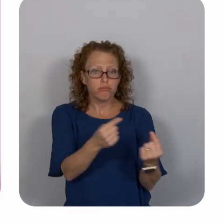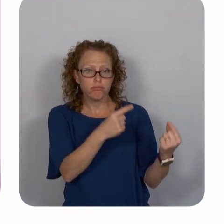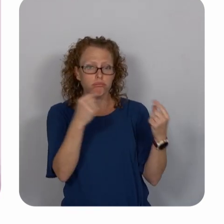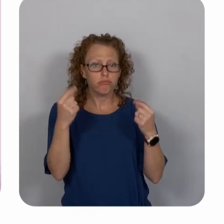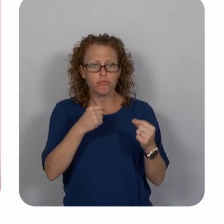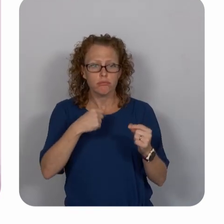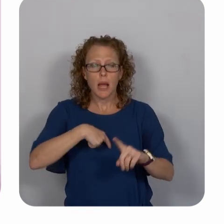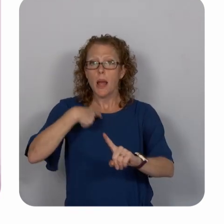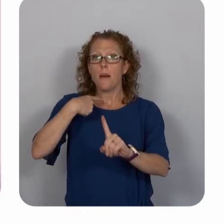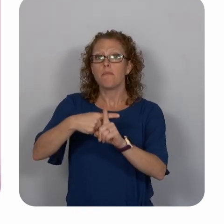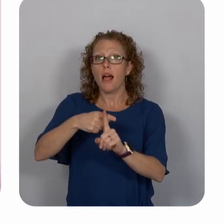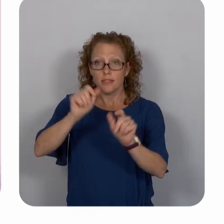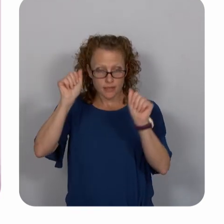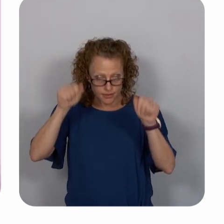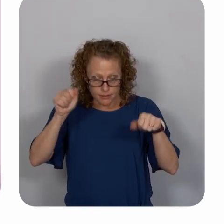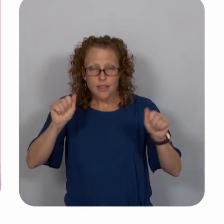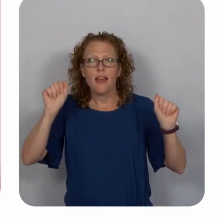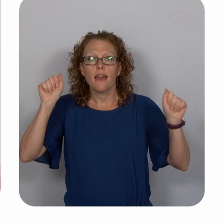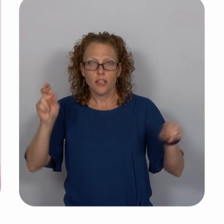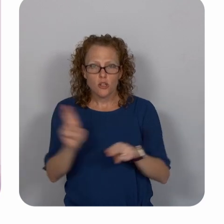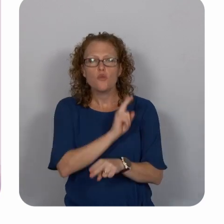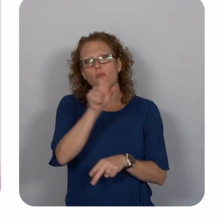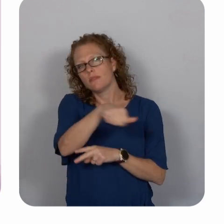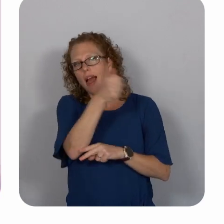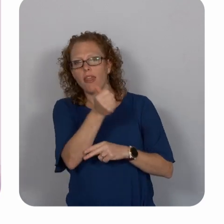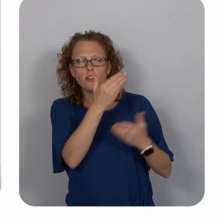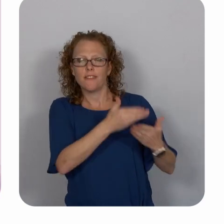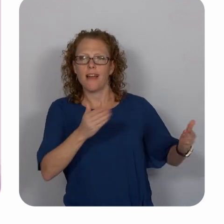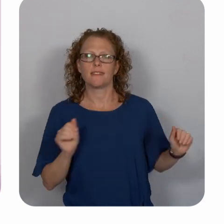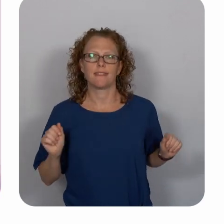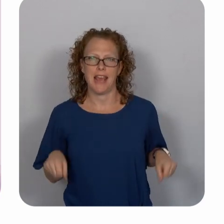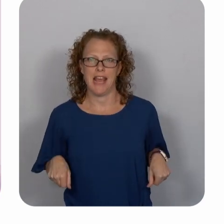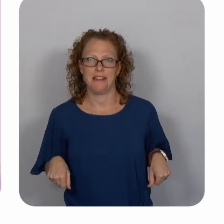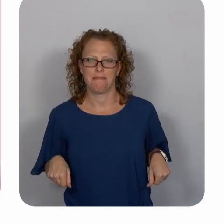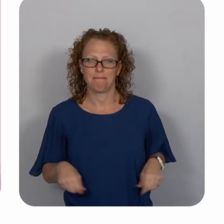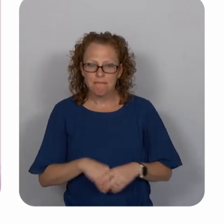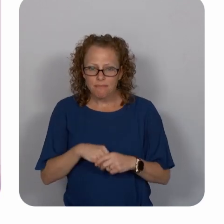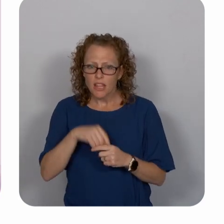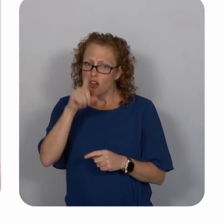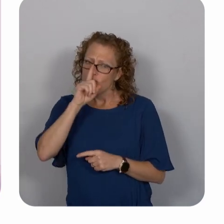It builds upon the Llama Foundation and has evolved and expanded its capabilities